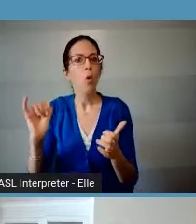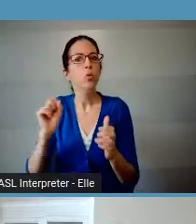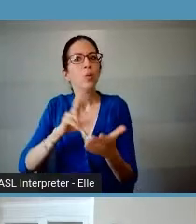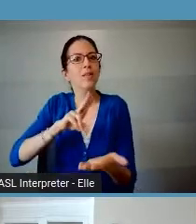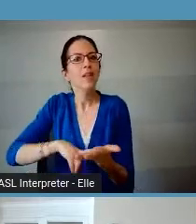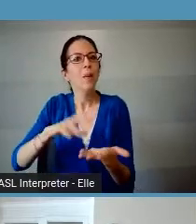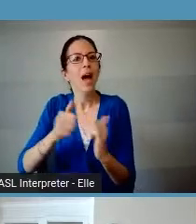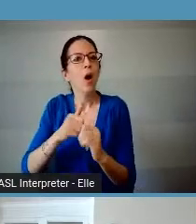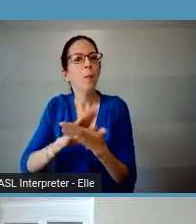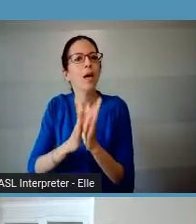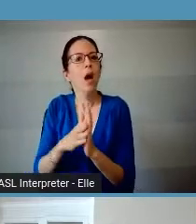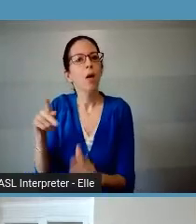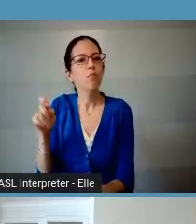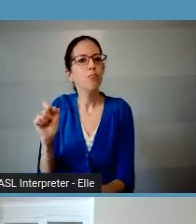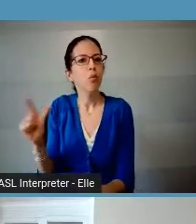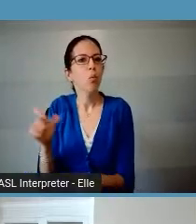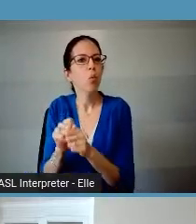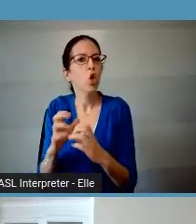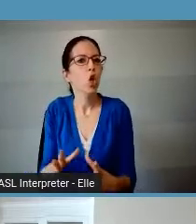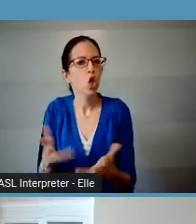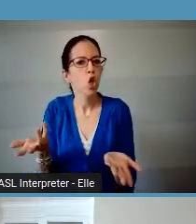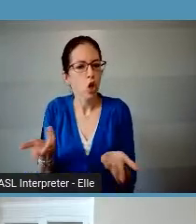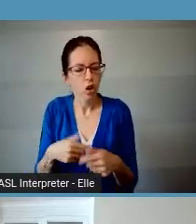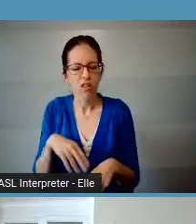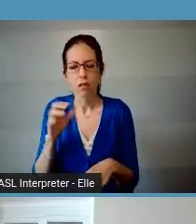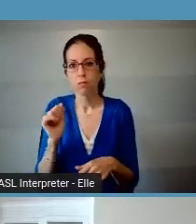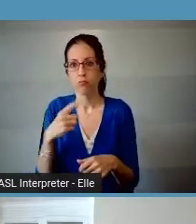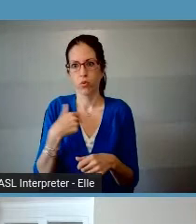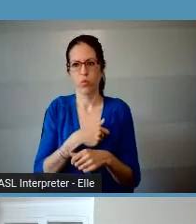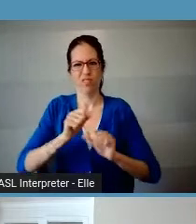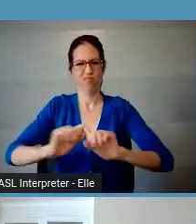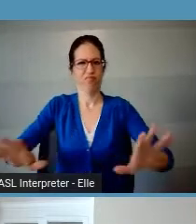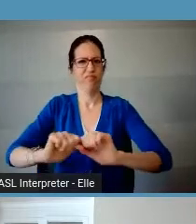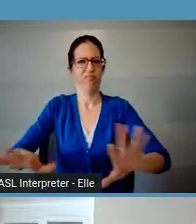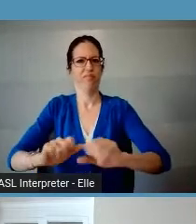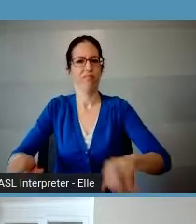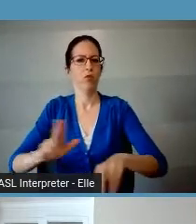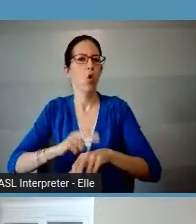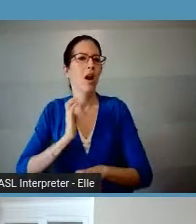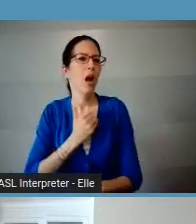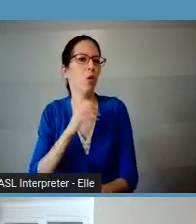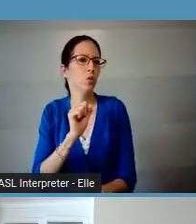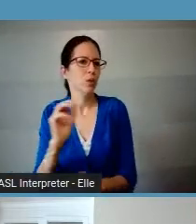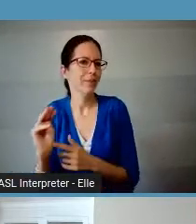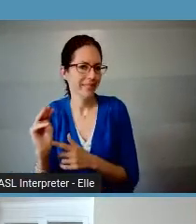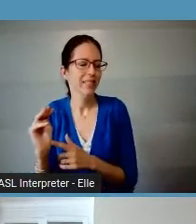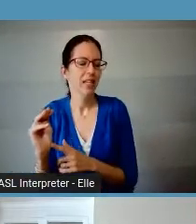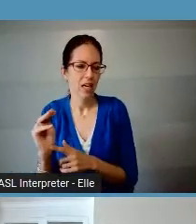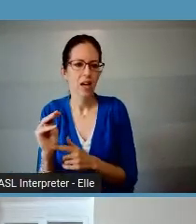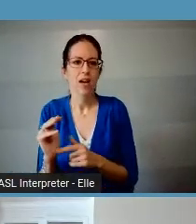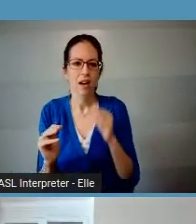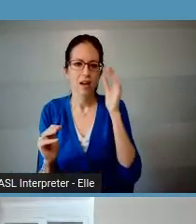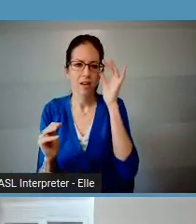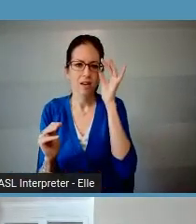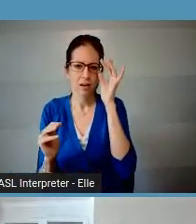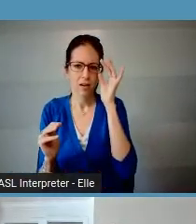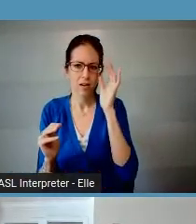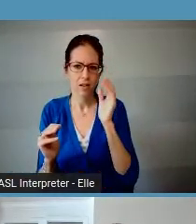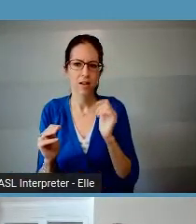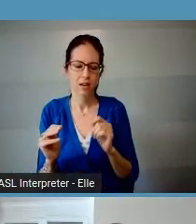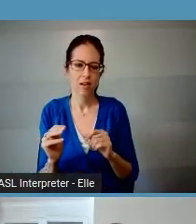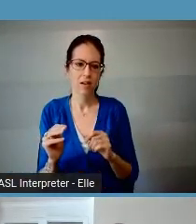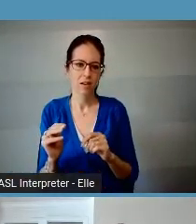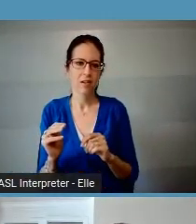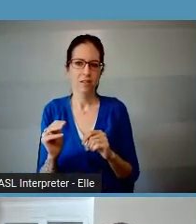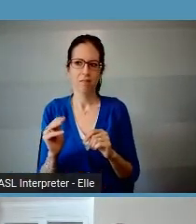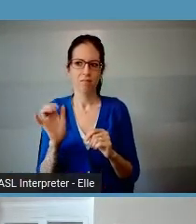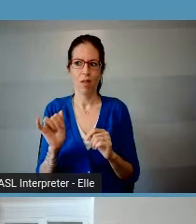Those were put out on all of our social media platforms and was a great way again to you